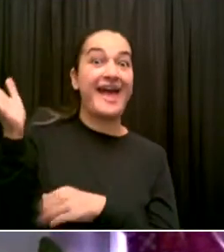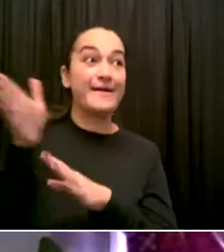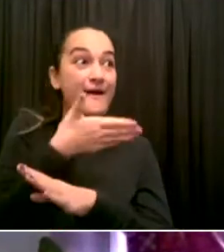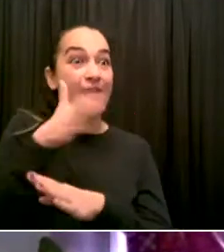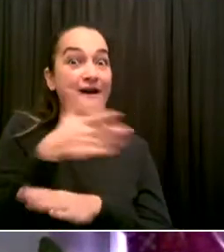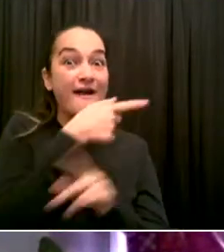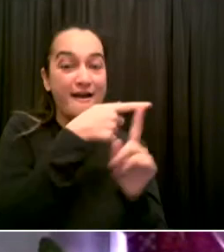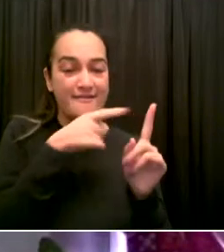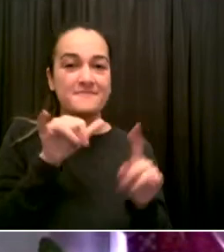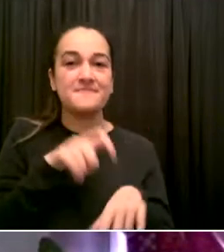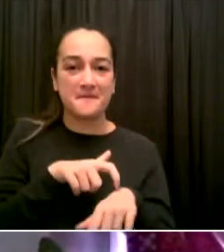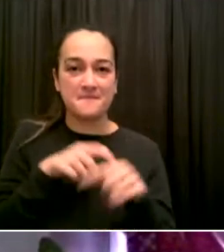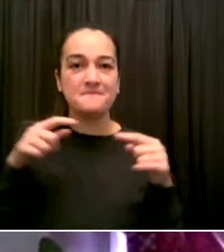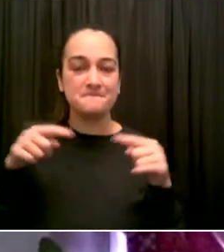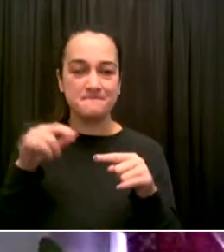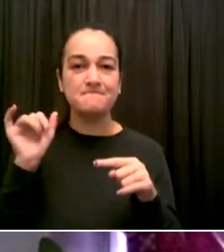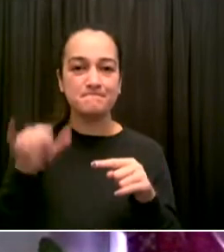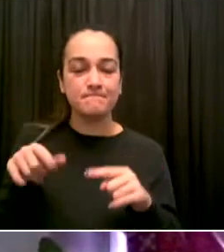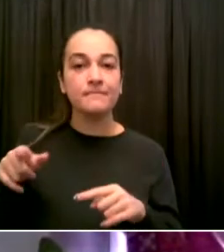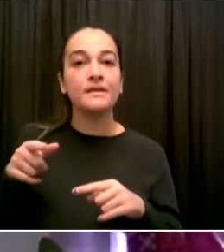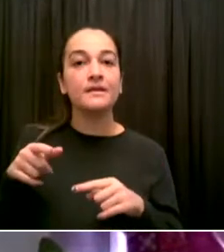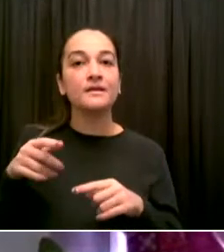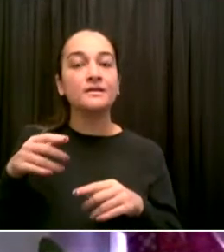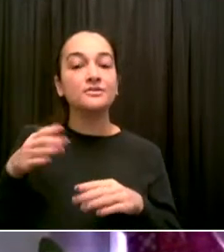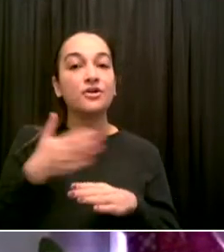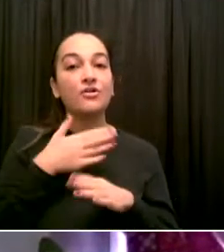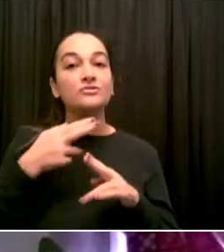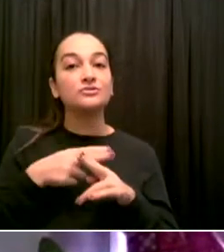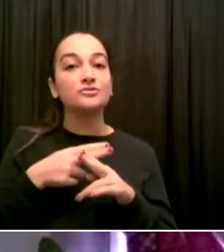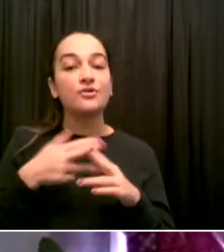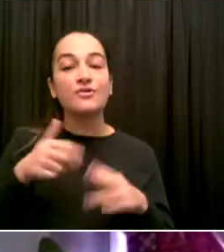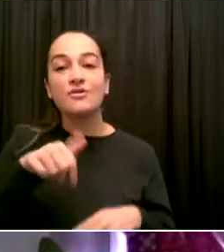THAT INCLUDES THE ENTIRE CAST